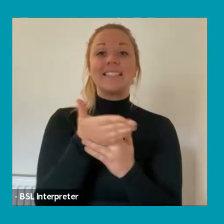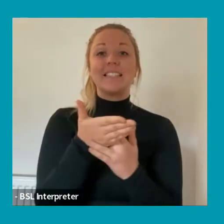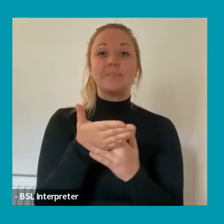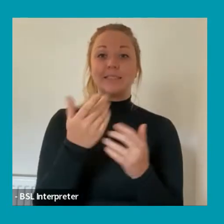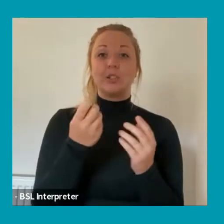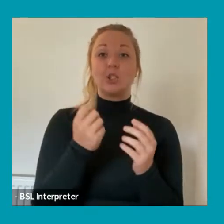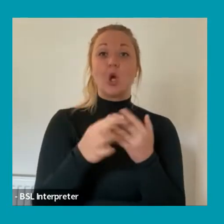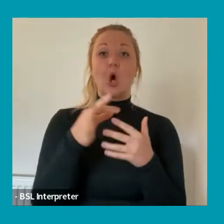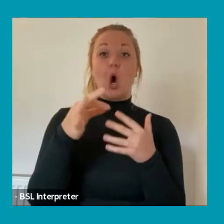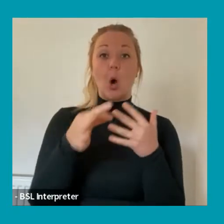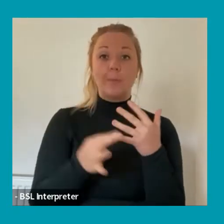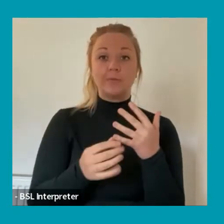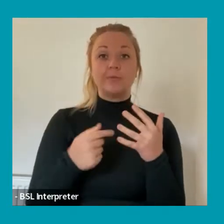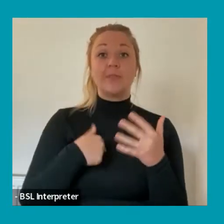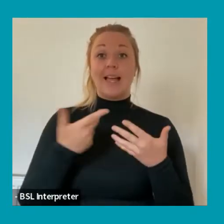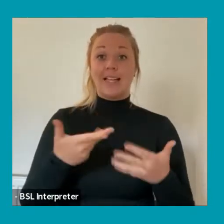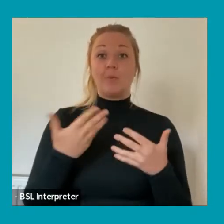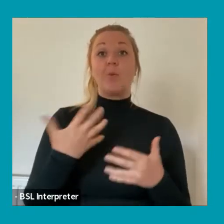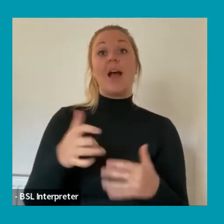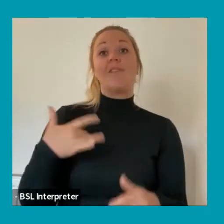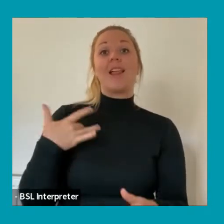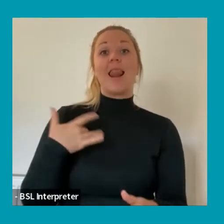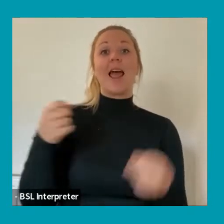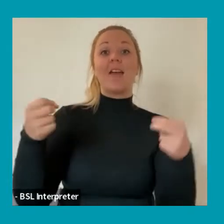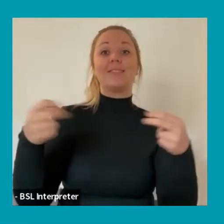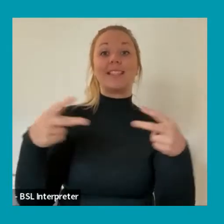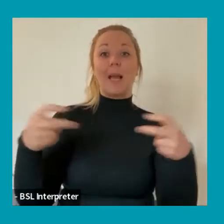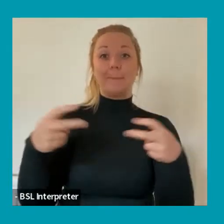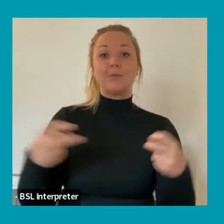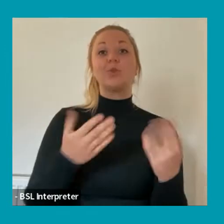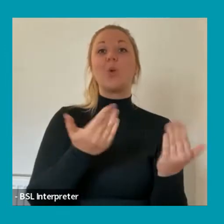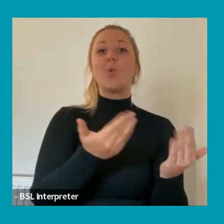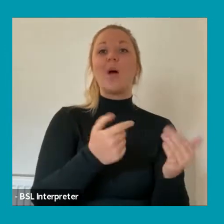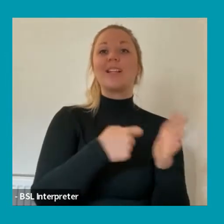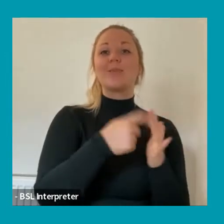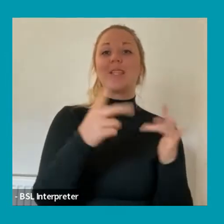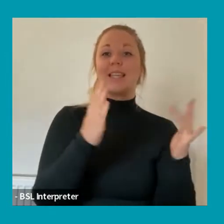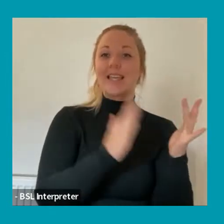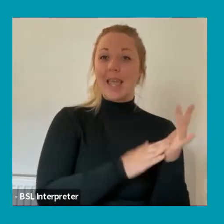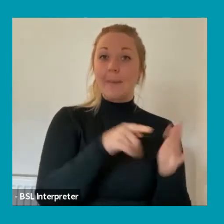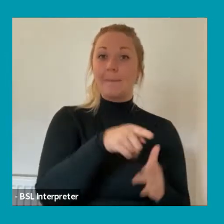We have a live captioner, welcome, Kim. From MyClearText.